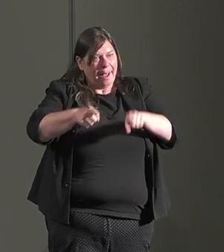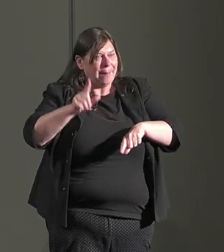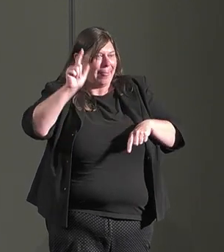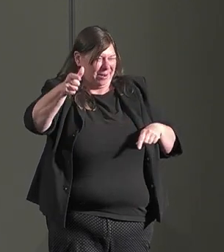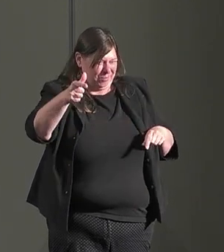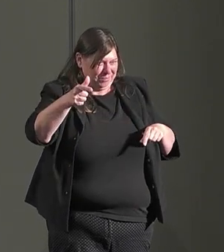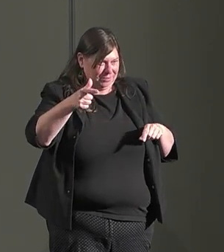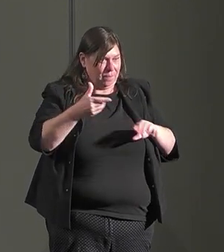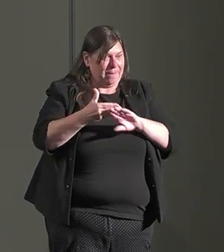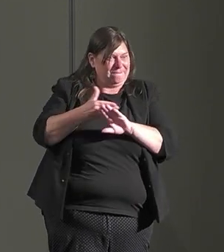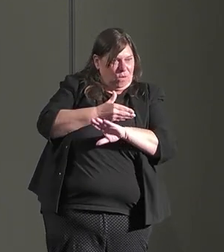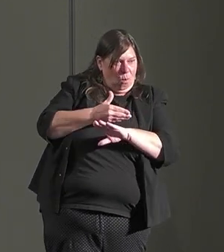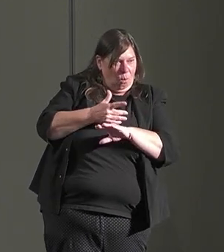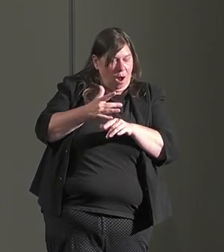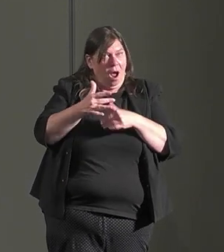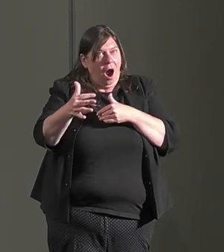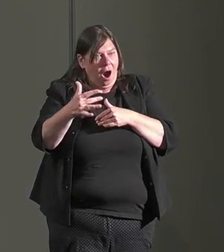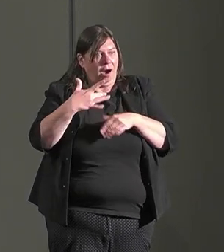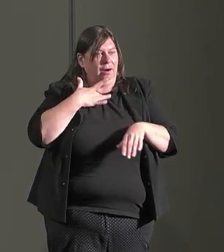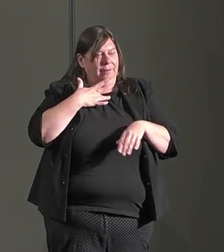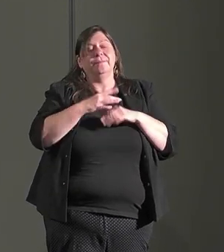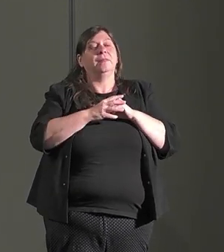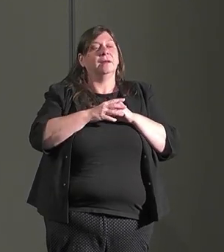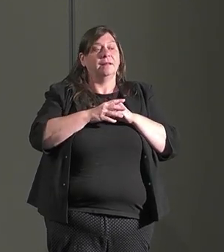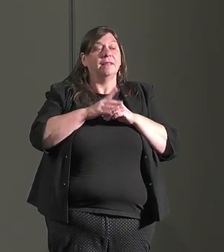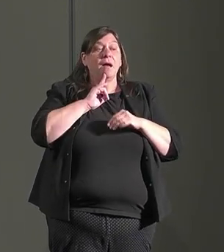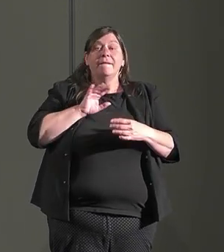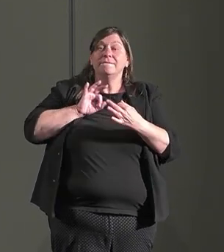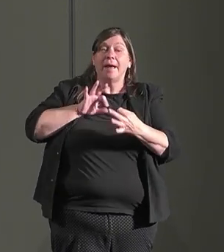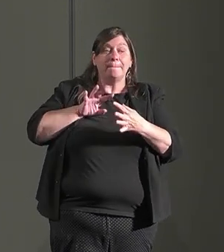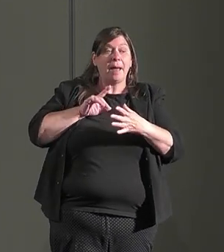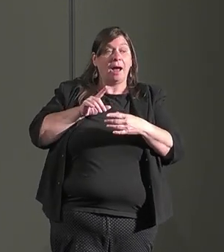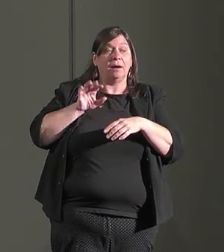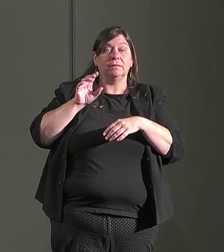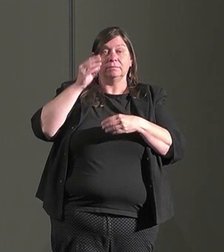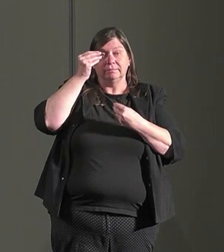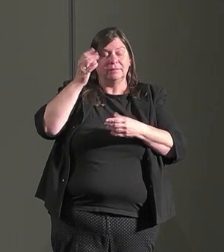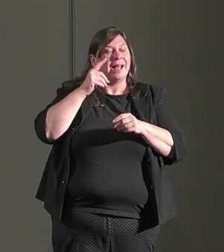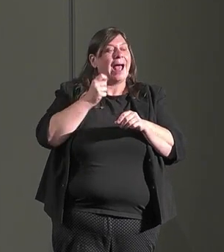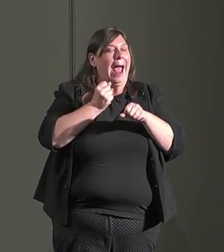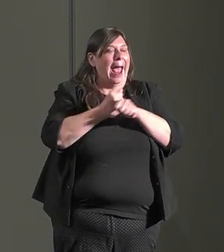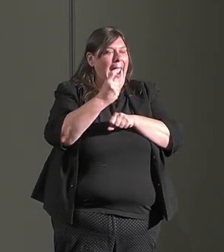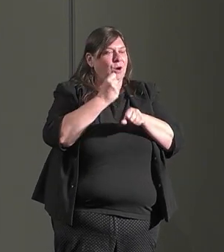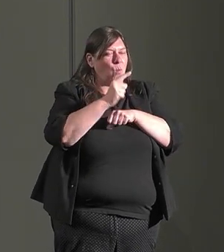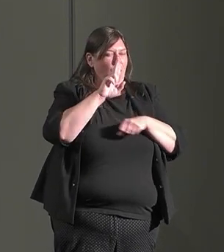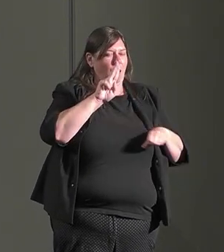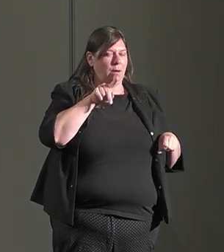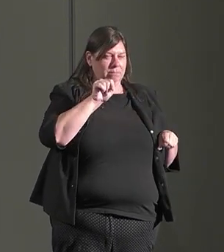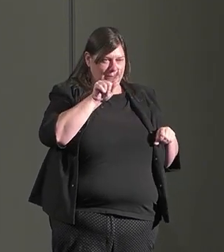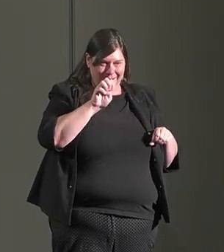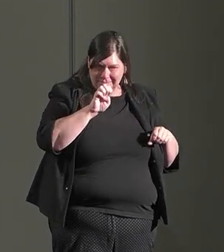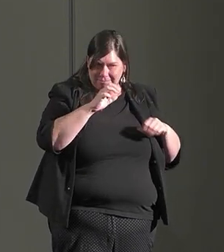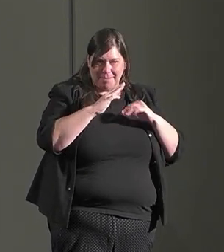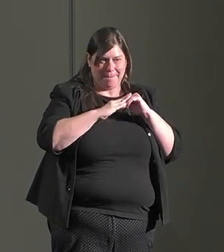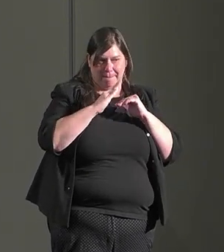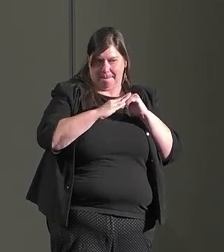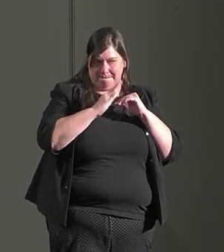And they have regular VPAT updates there is annual update and VitalSource try to fit it